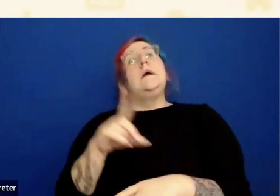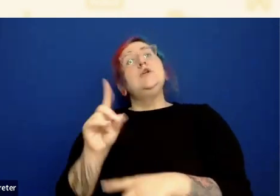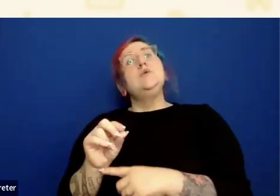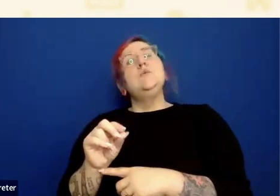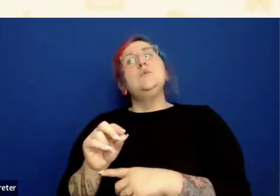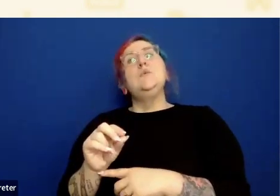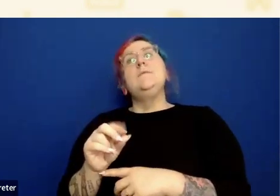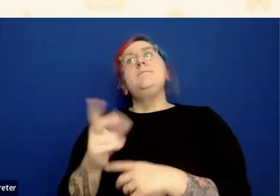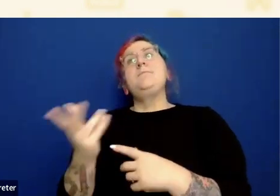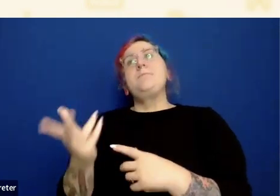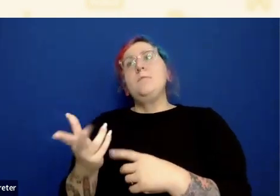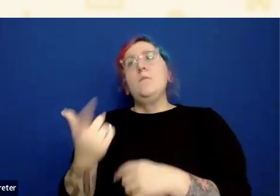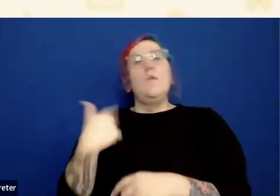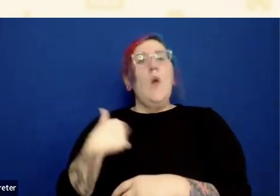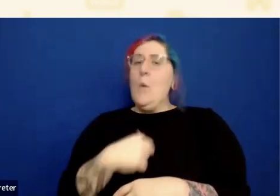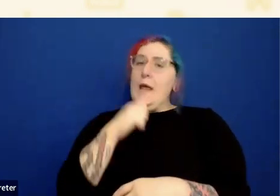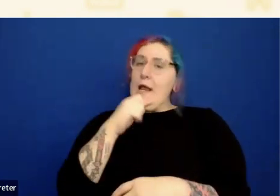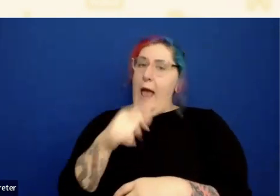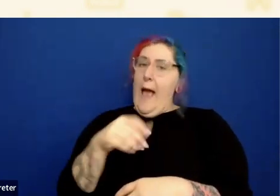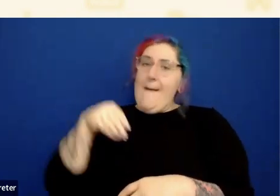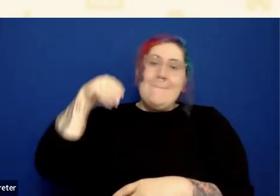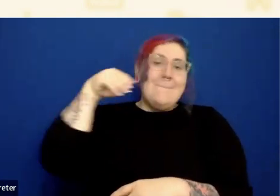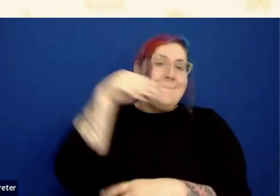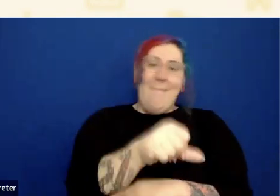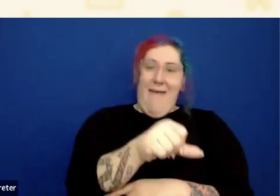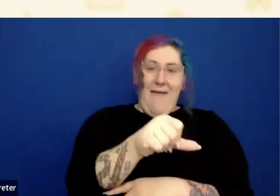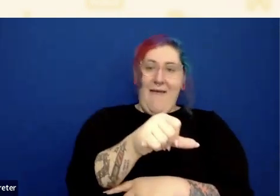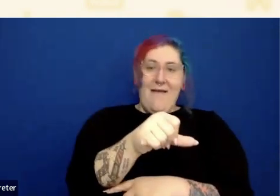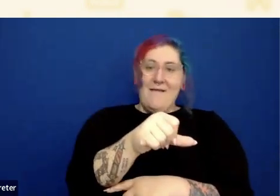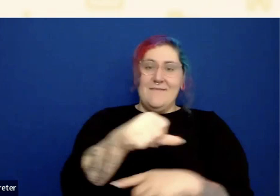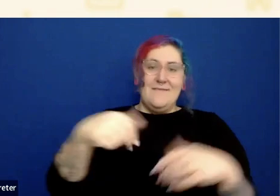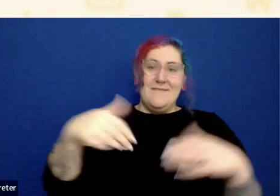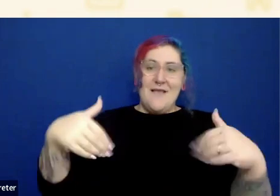We’re not paying per se, but we do have another program